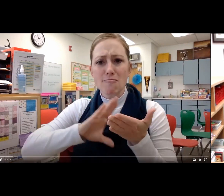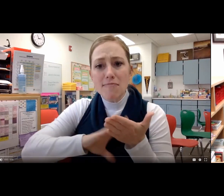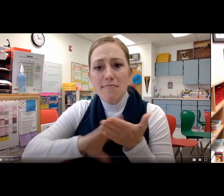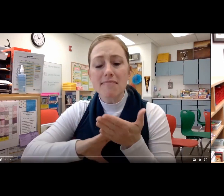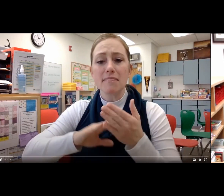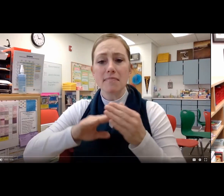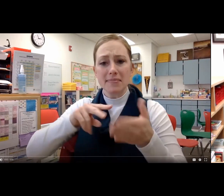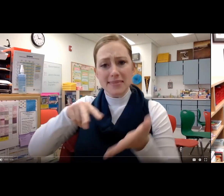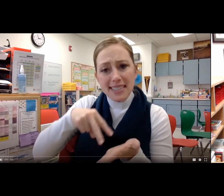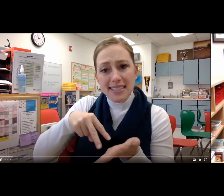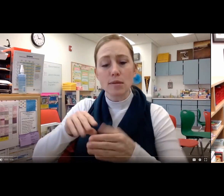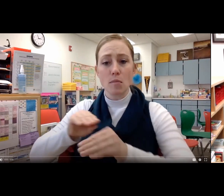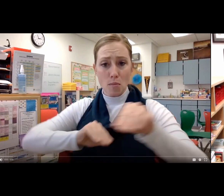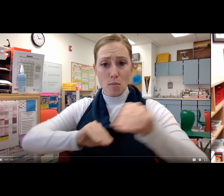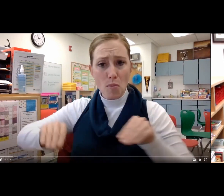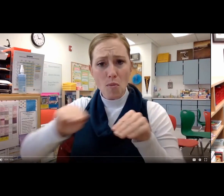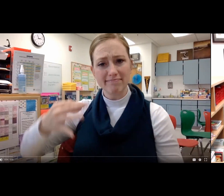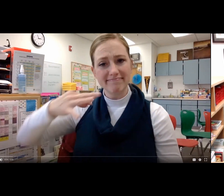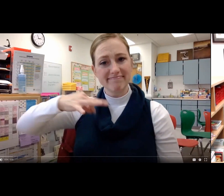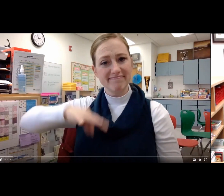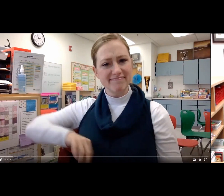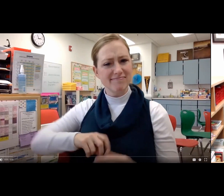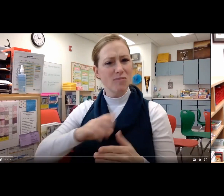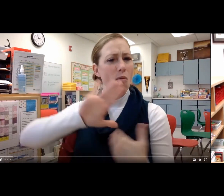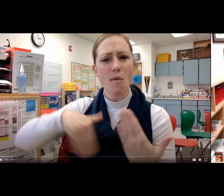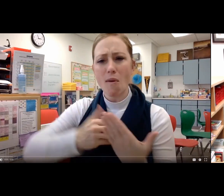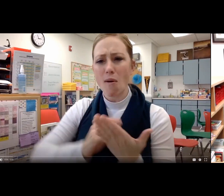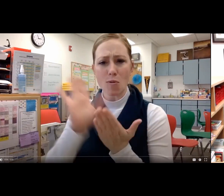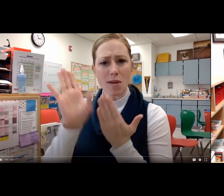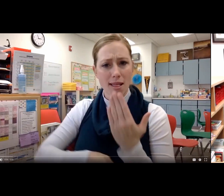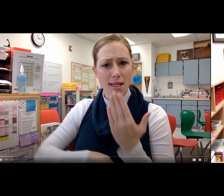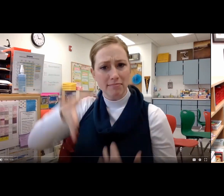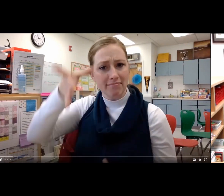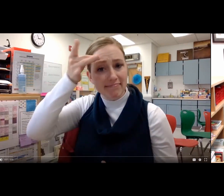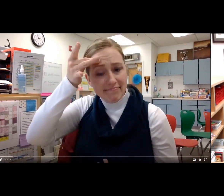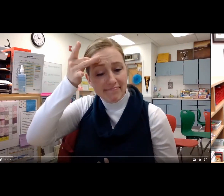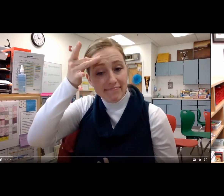So, I'm going to talk to you about how to do rhythmic dancing and movement, which is beneficial